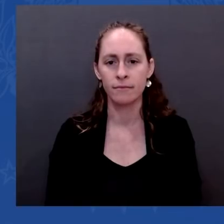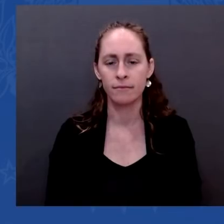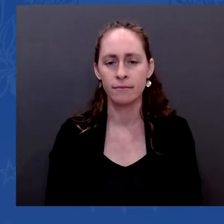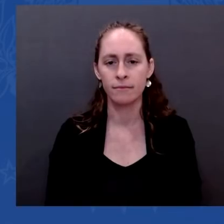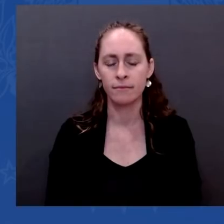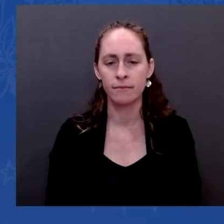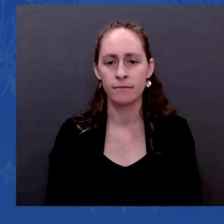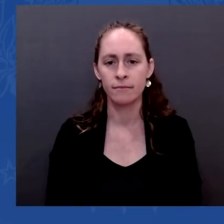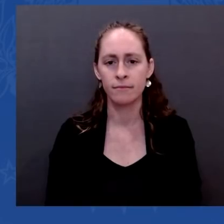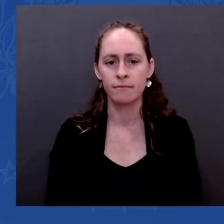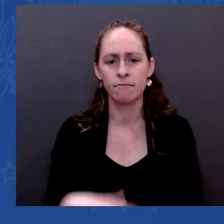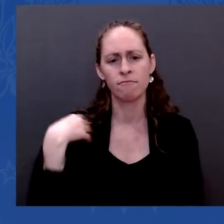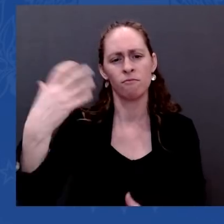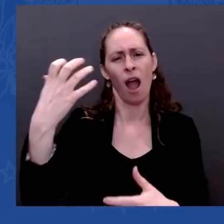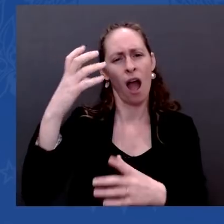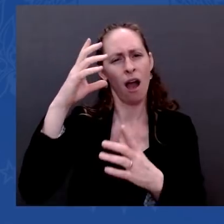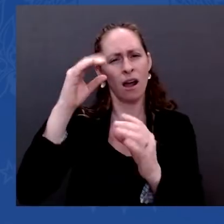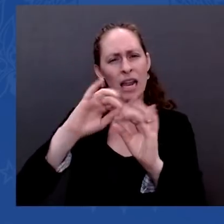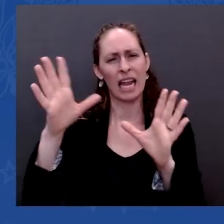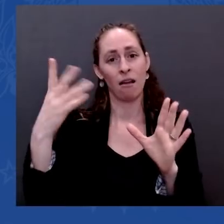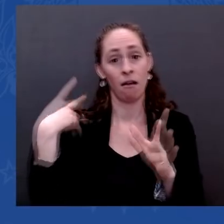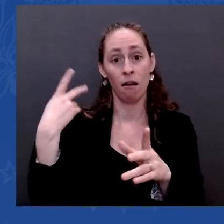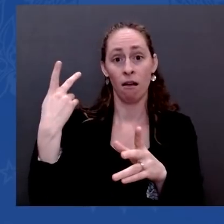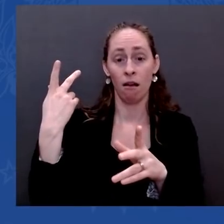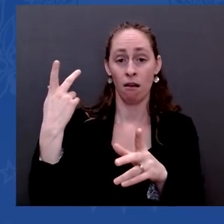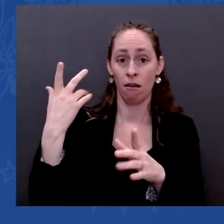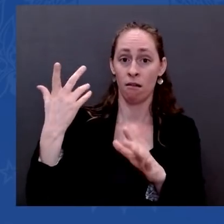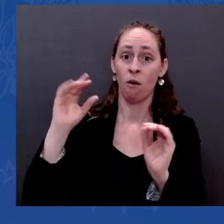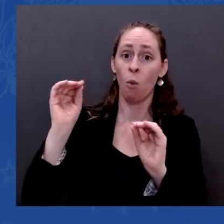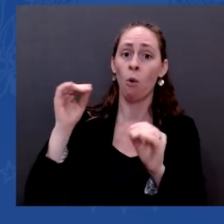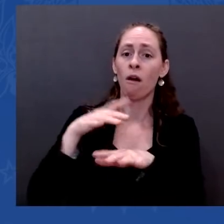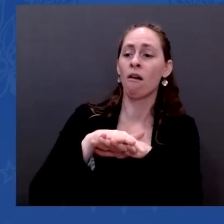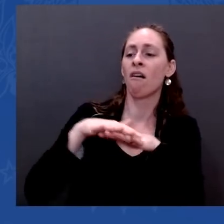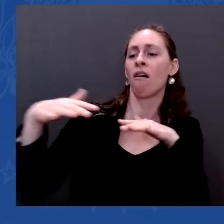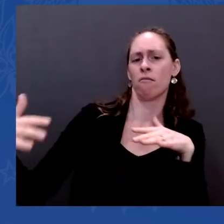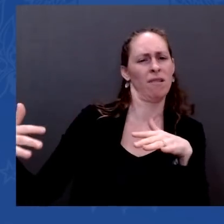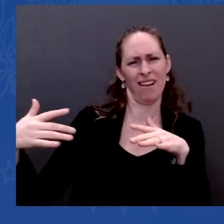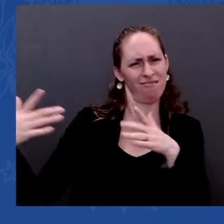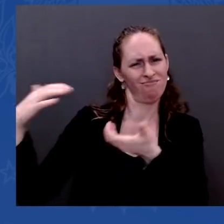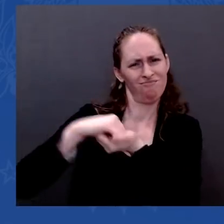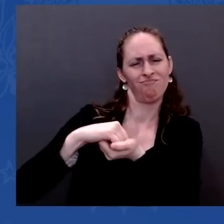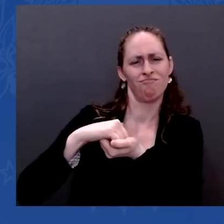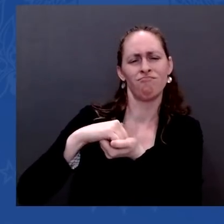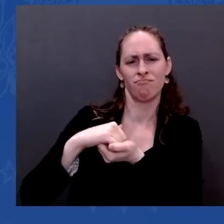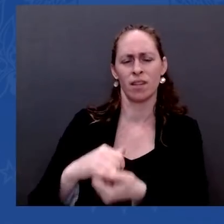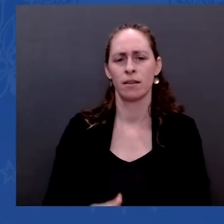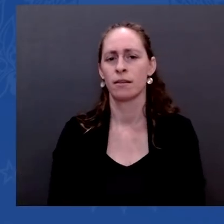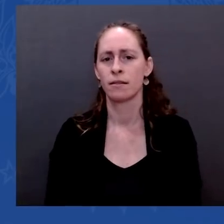And possibly this is a good idea to say to our American friends: We will be united, we will act together,